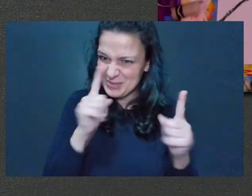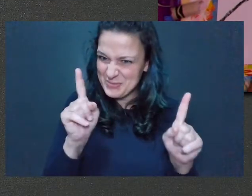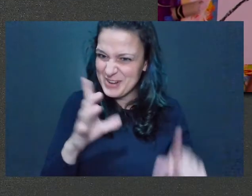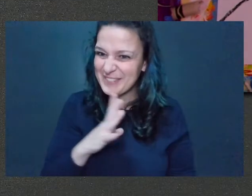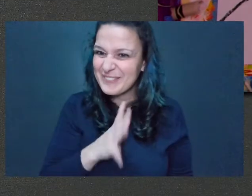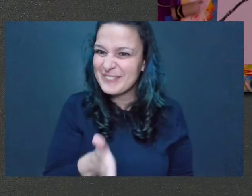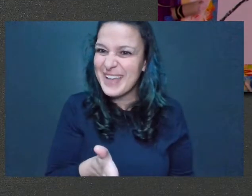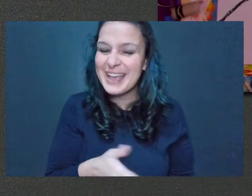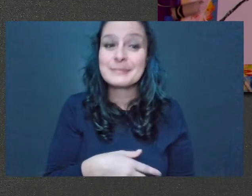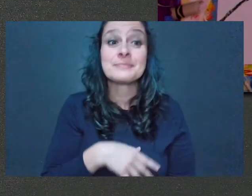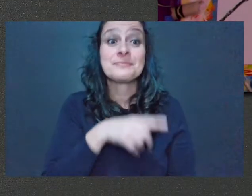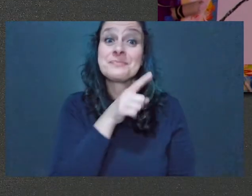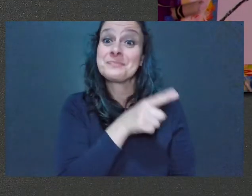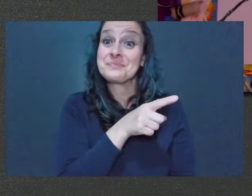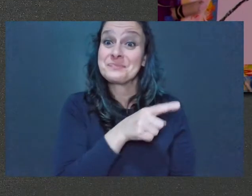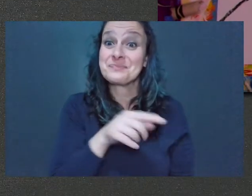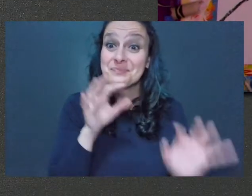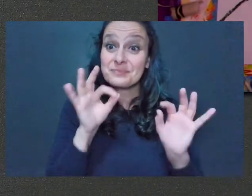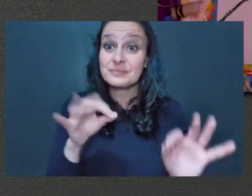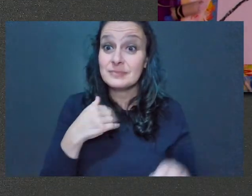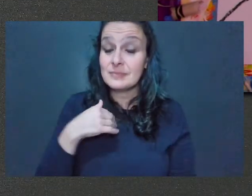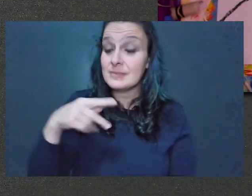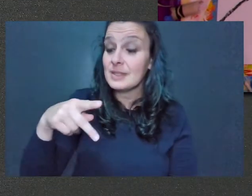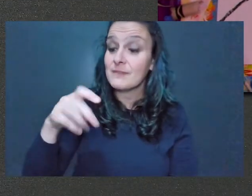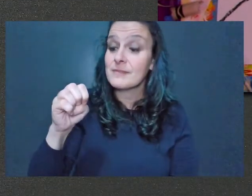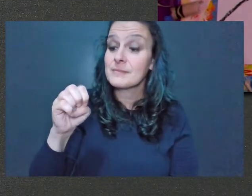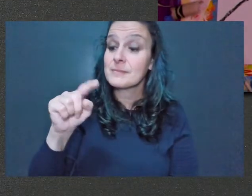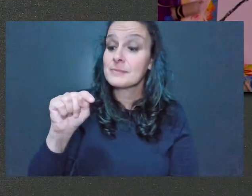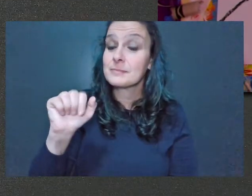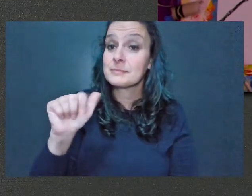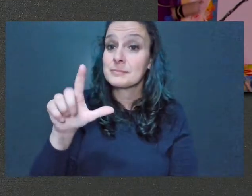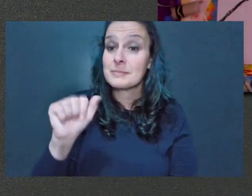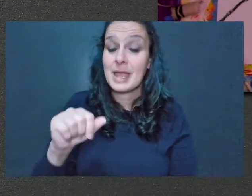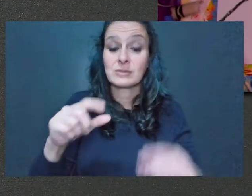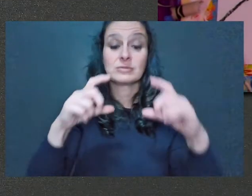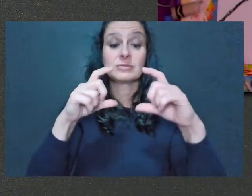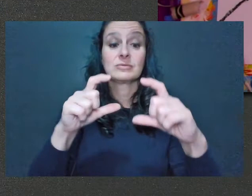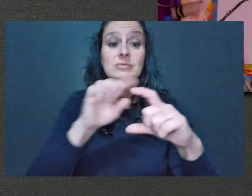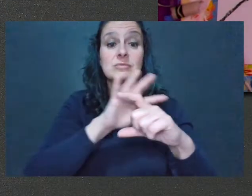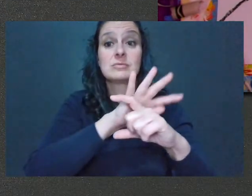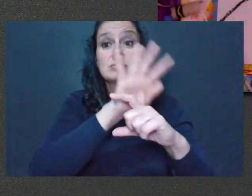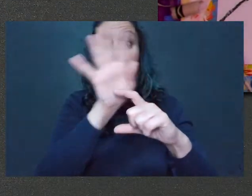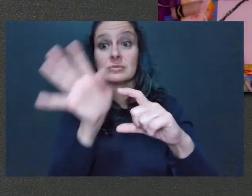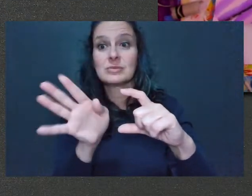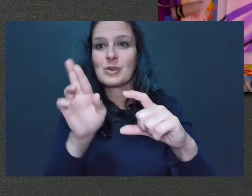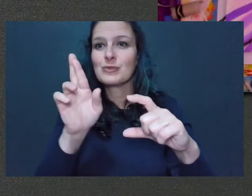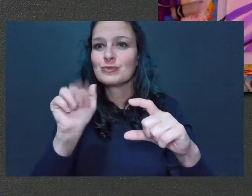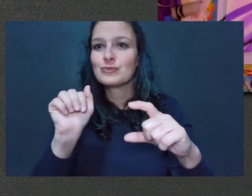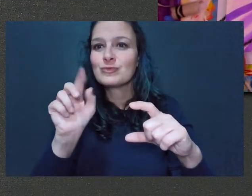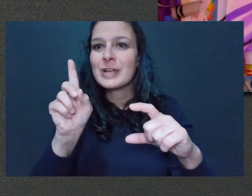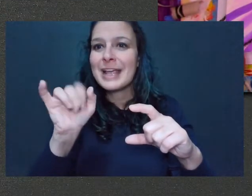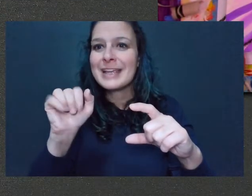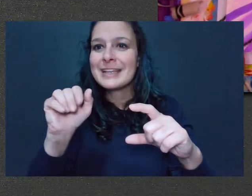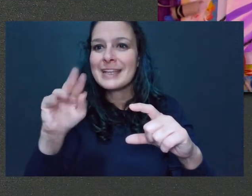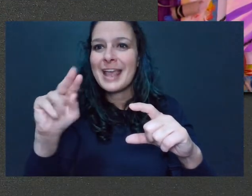There we go. So I have my petals radiating from the center. Now I can add some texture.